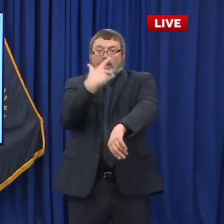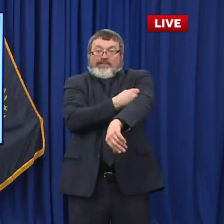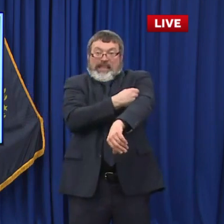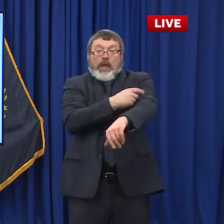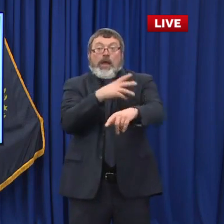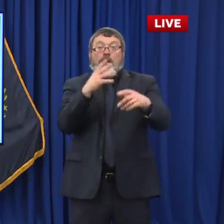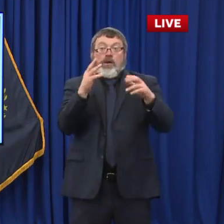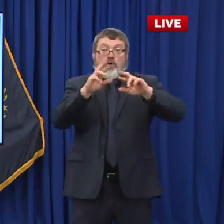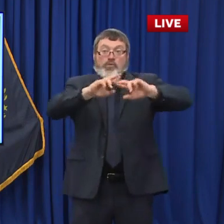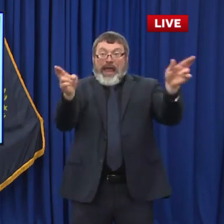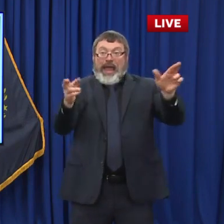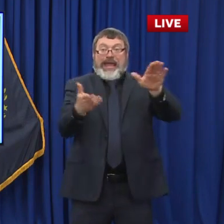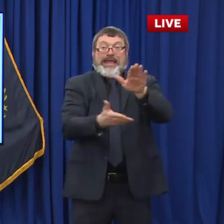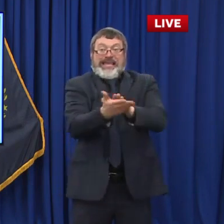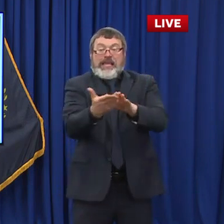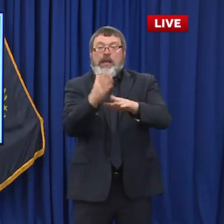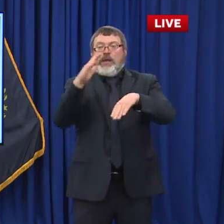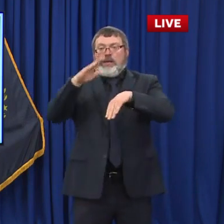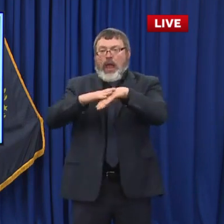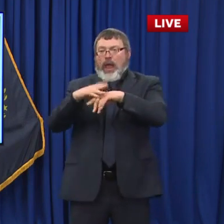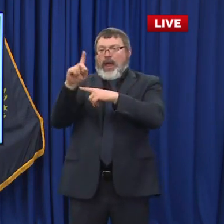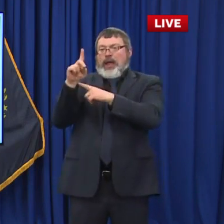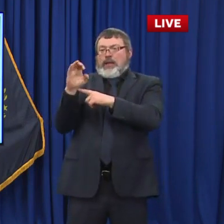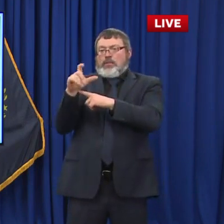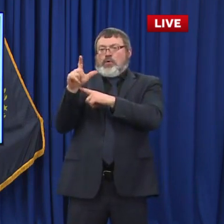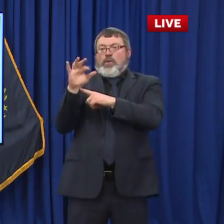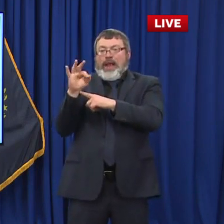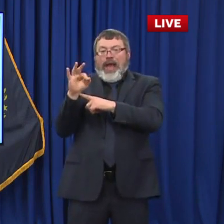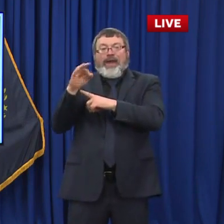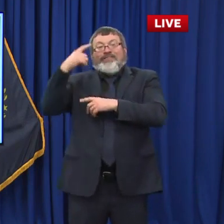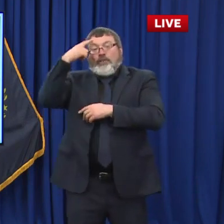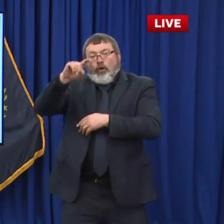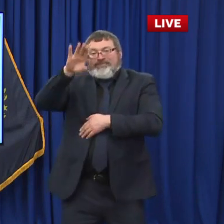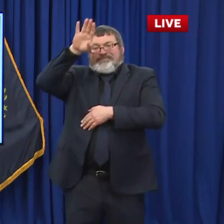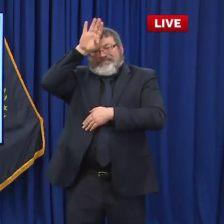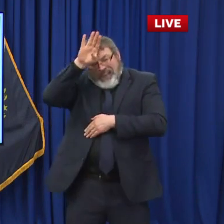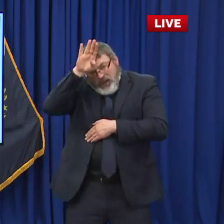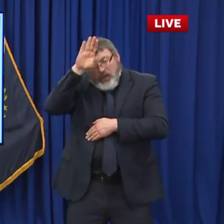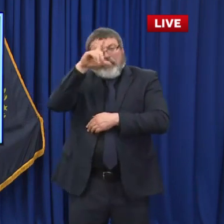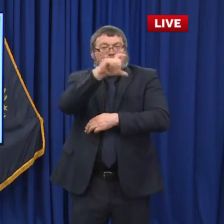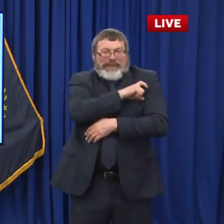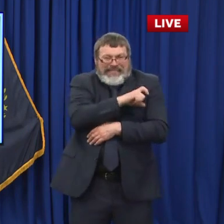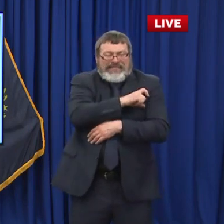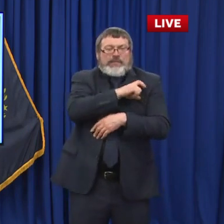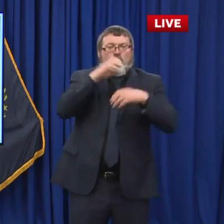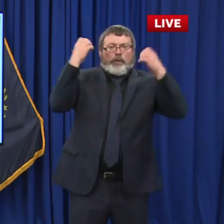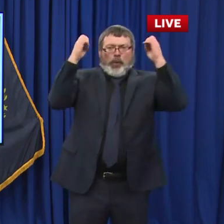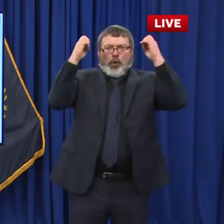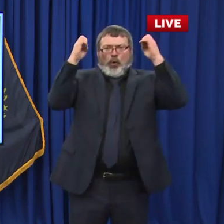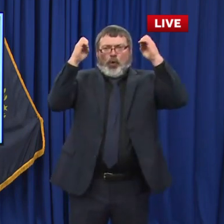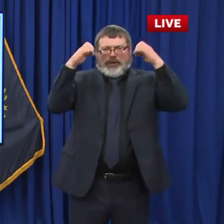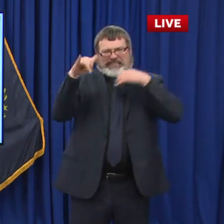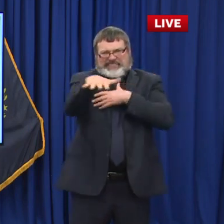ANYTHING WILL BE SET UP IN OPERATING DECEMBER 29TH FOR THE FIRST RESPONDER IN AMBULATORY CARE COMMUNITY.